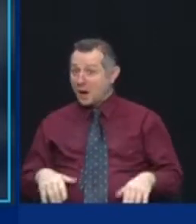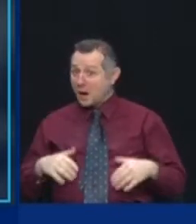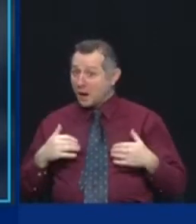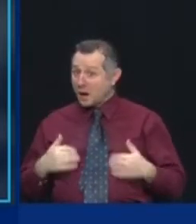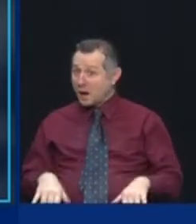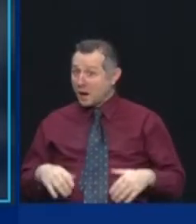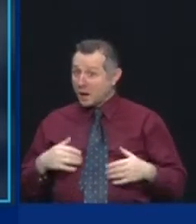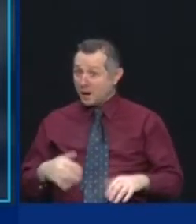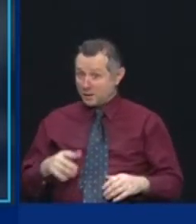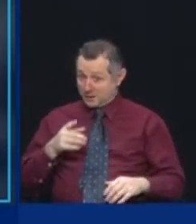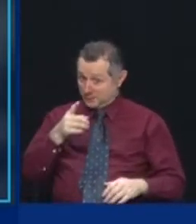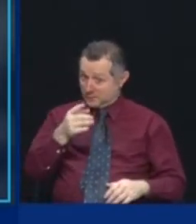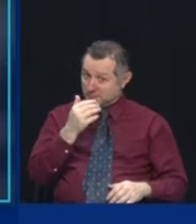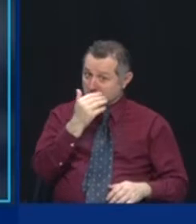OR A METS GAME.